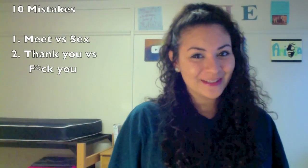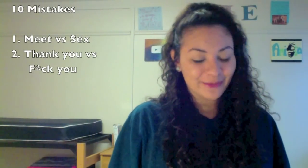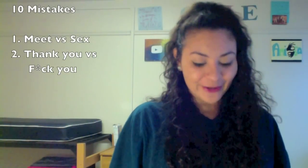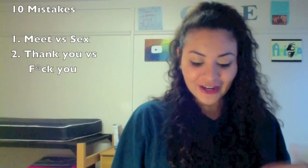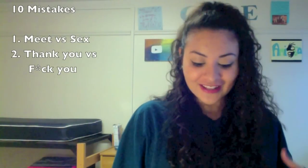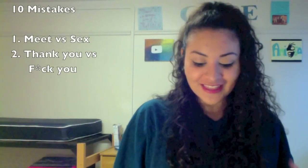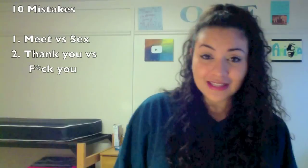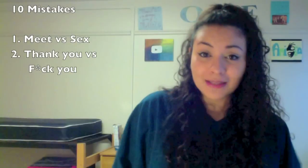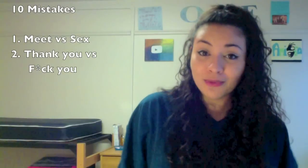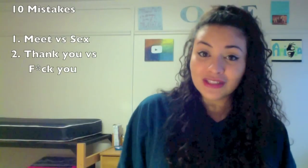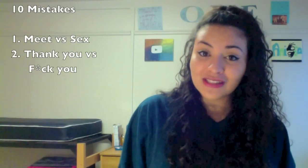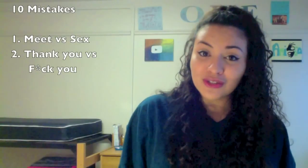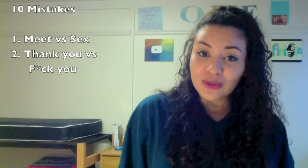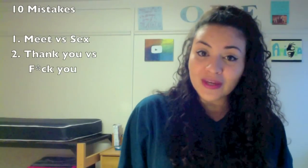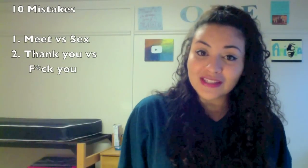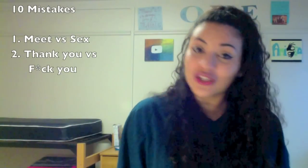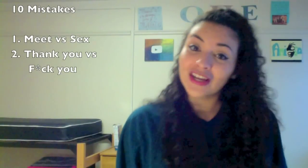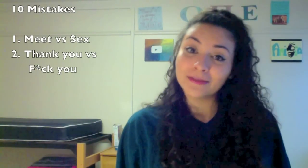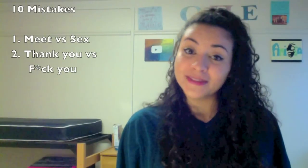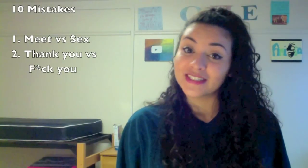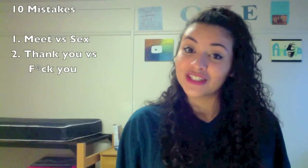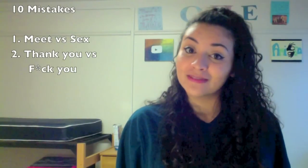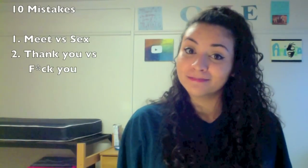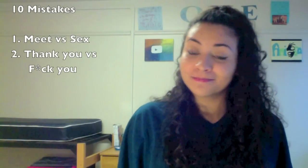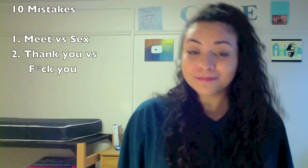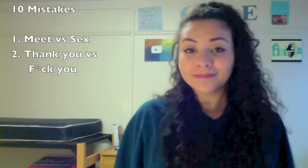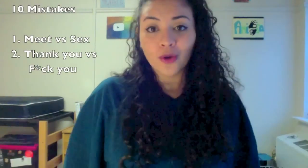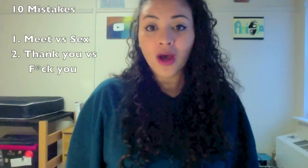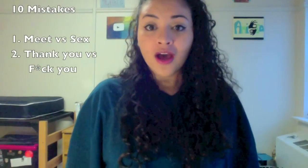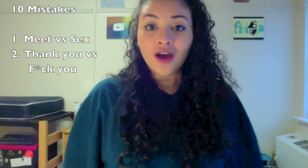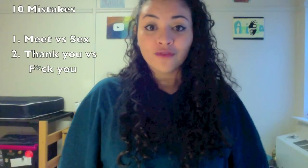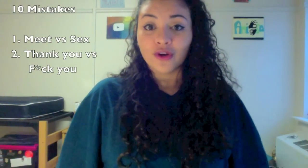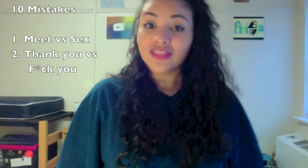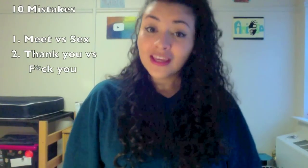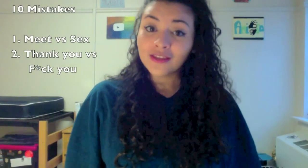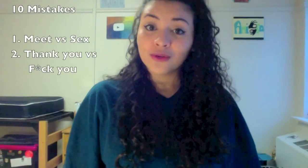signs are really similar.The thing that separates the two is your hand position. So for thank